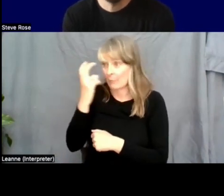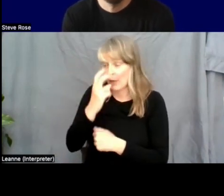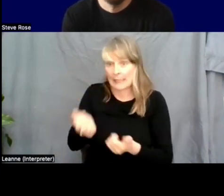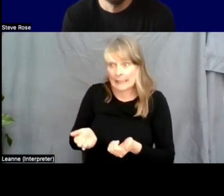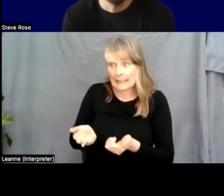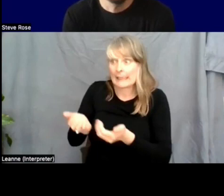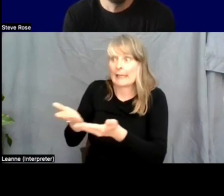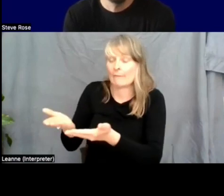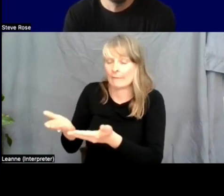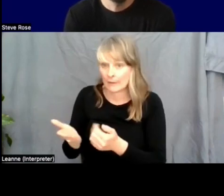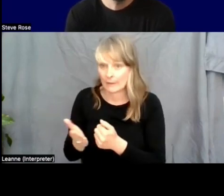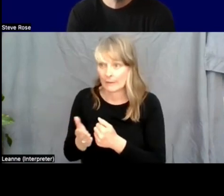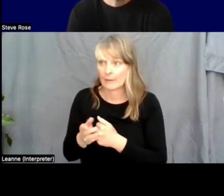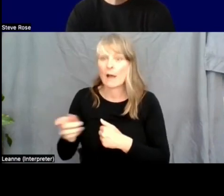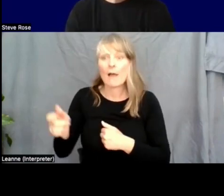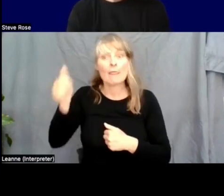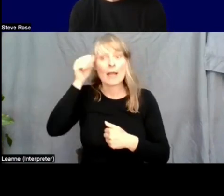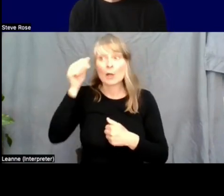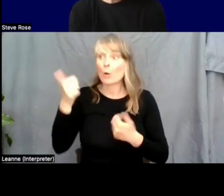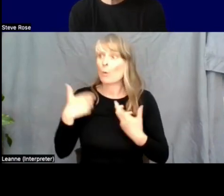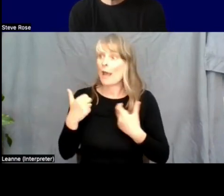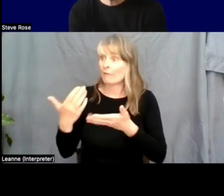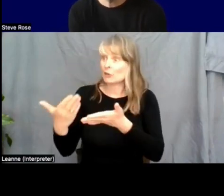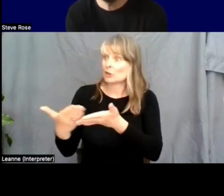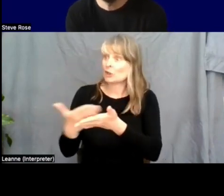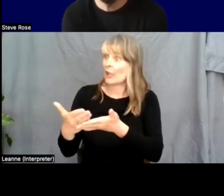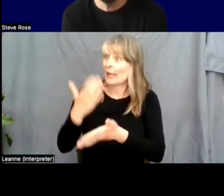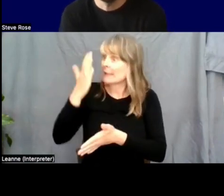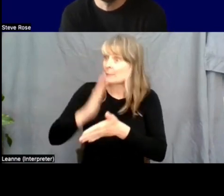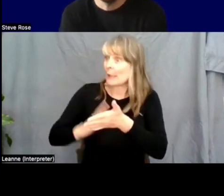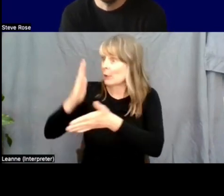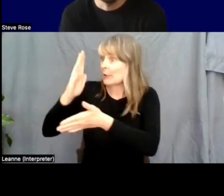same experience and we touch the same object and we make sense of those movements together.